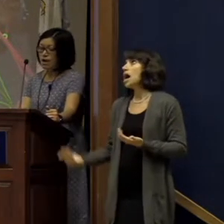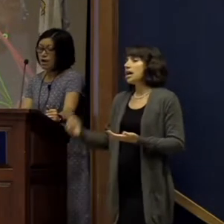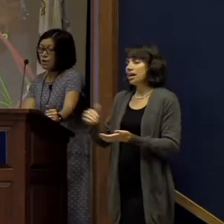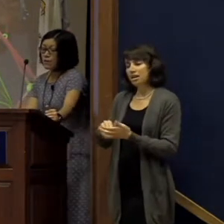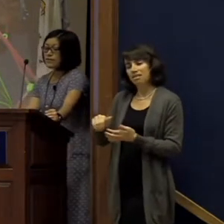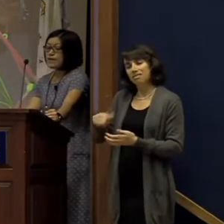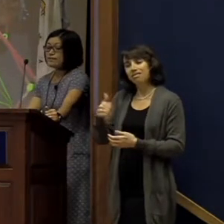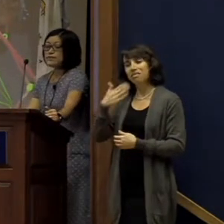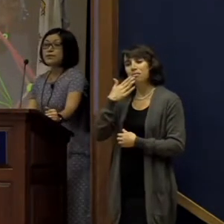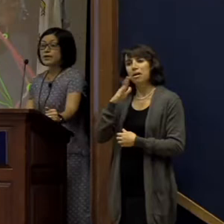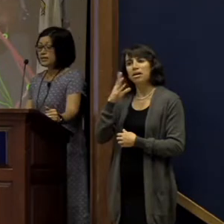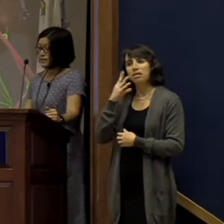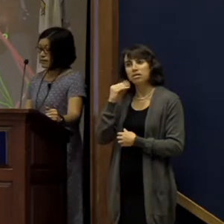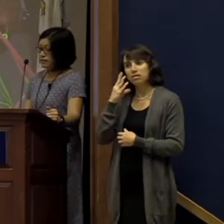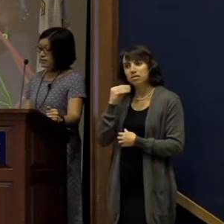With deficit oriented narratives